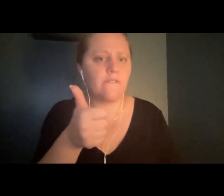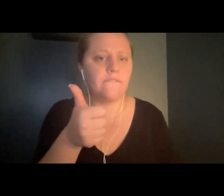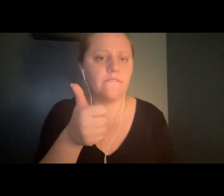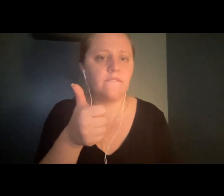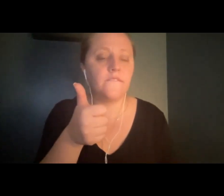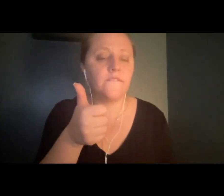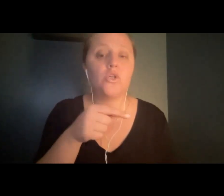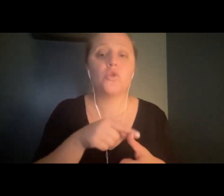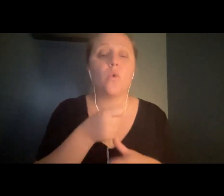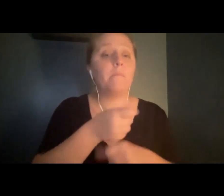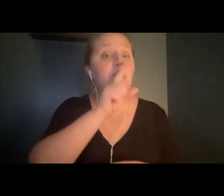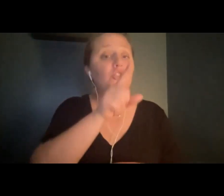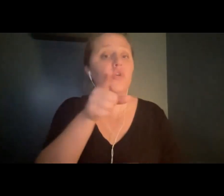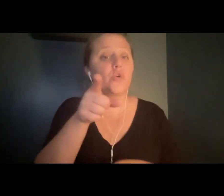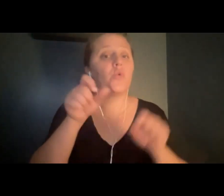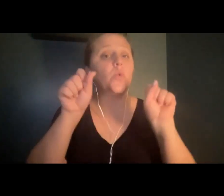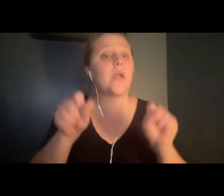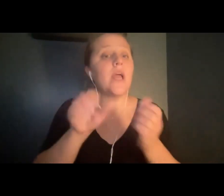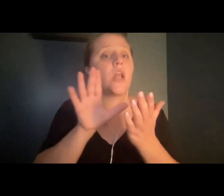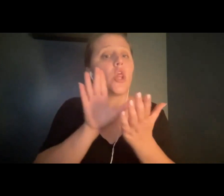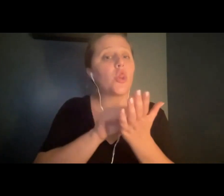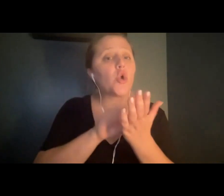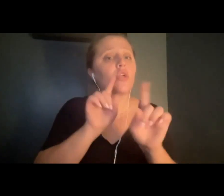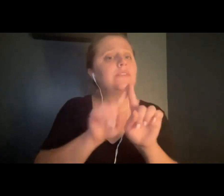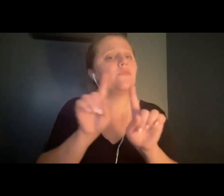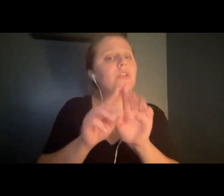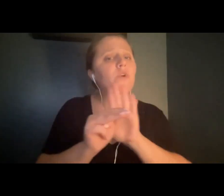can learn the different models of disability, discovering